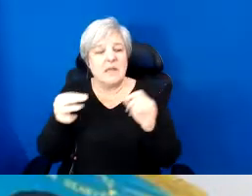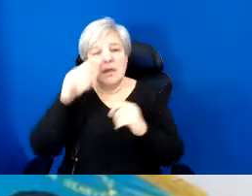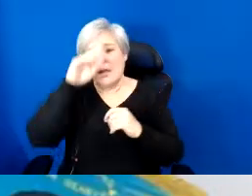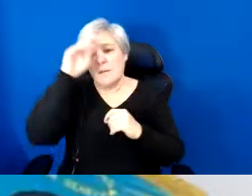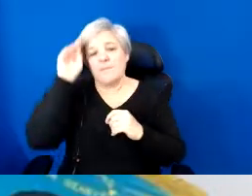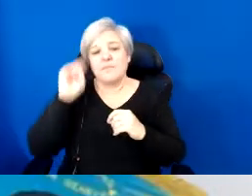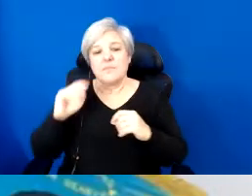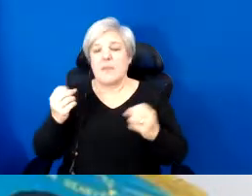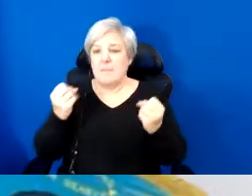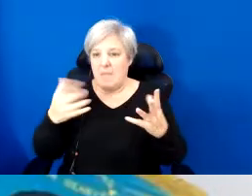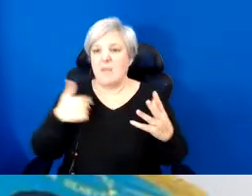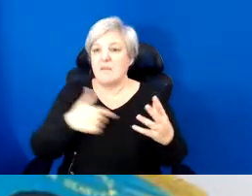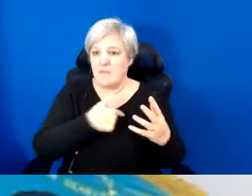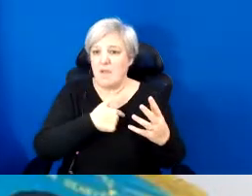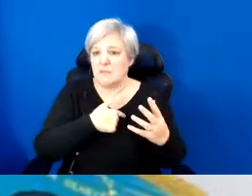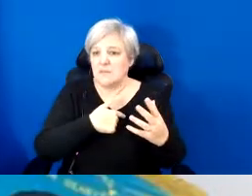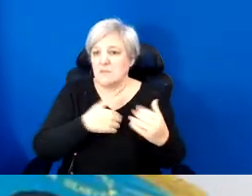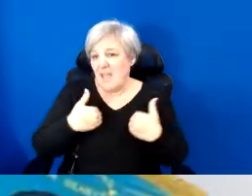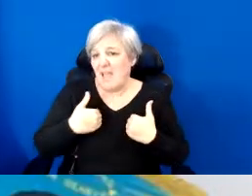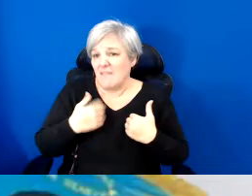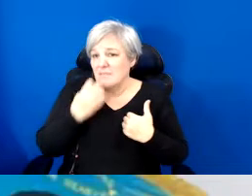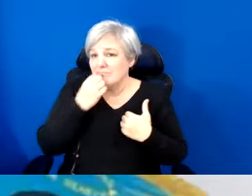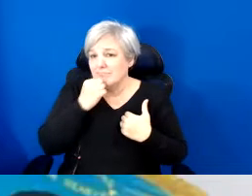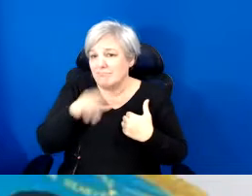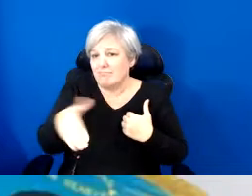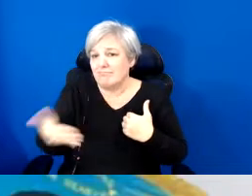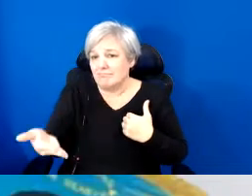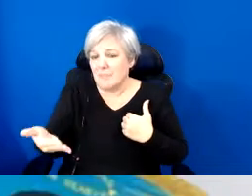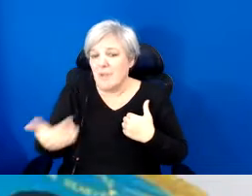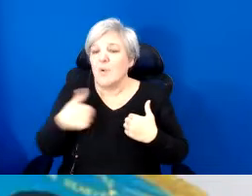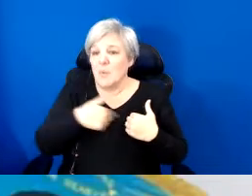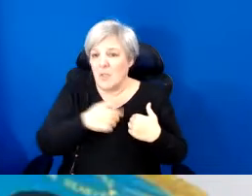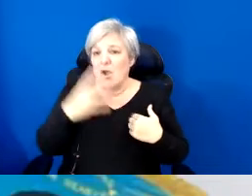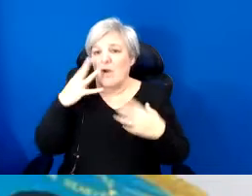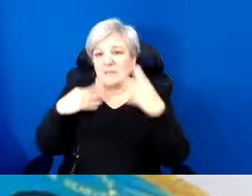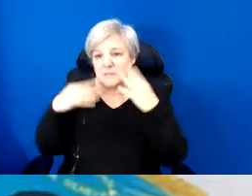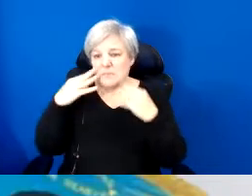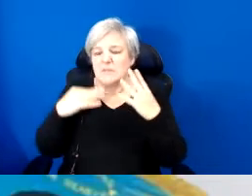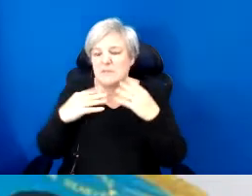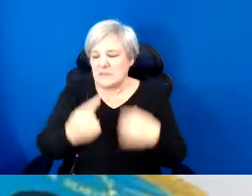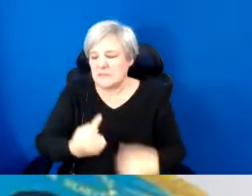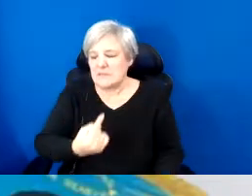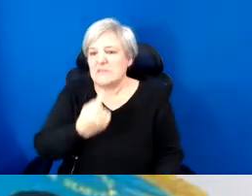many of us who have lost a loved one are experiencing significant, dysfunctional grief